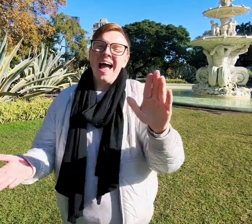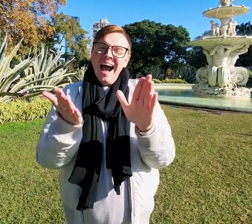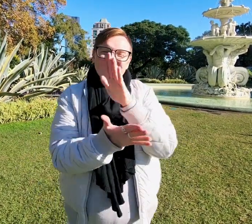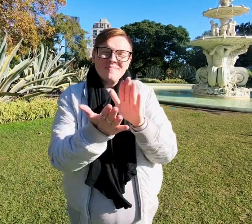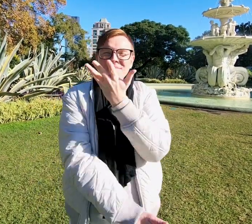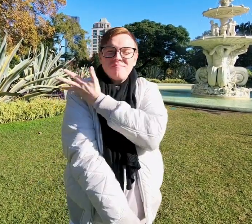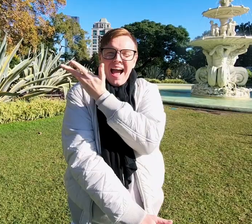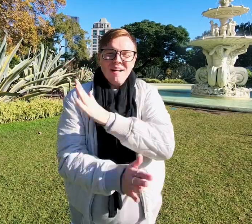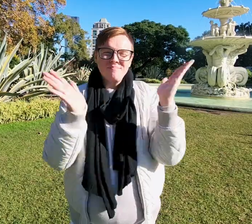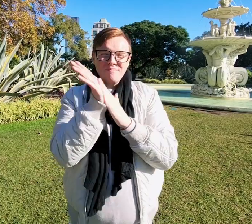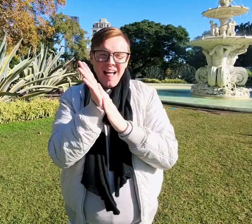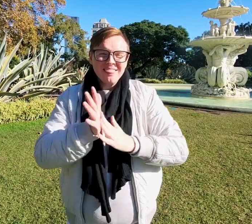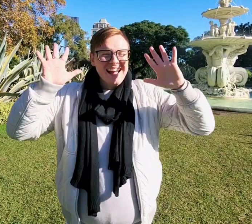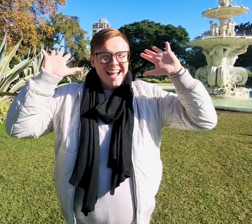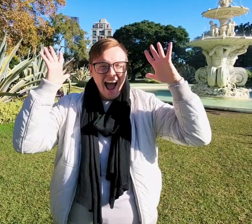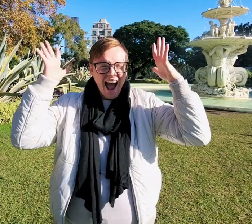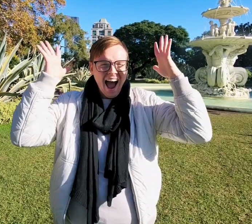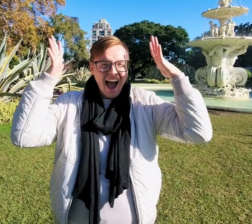Happy Pride Month!